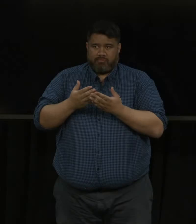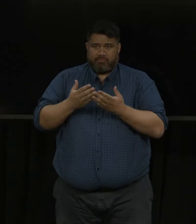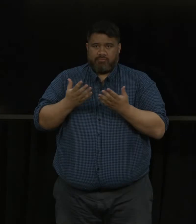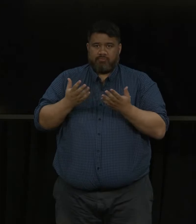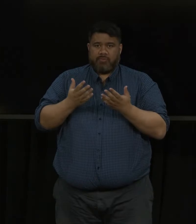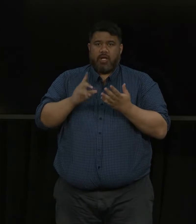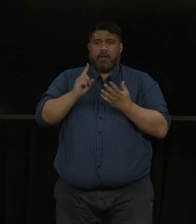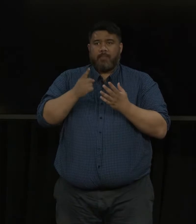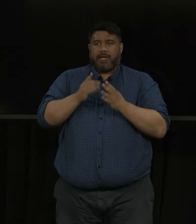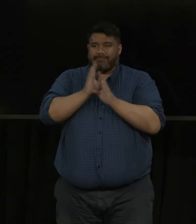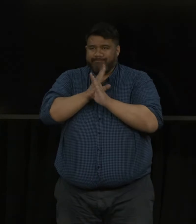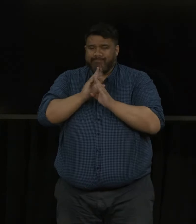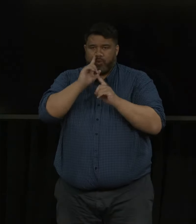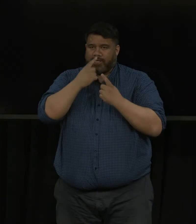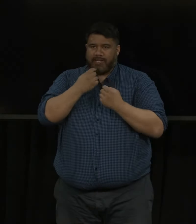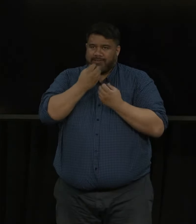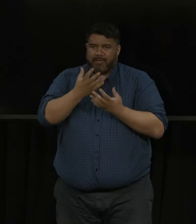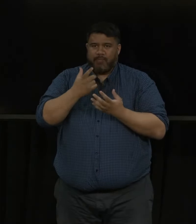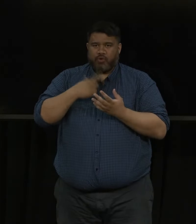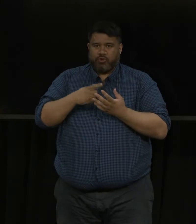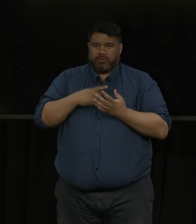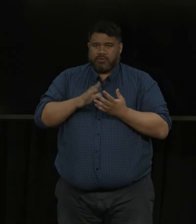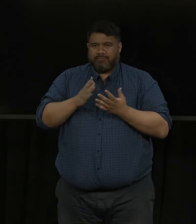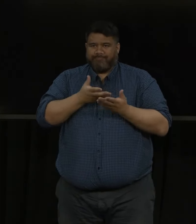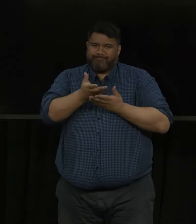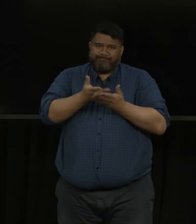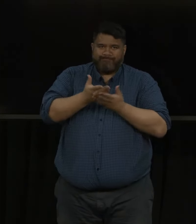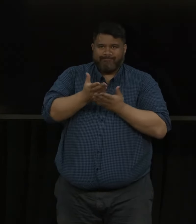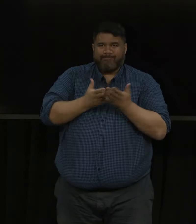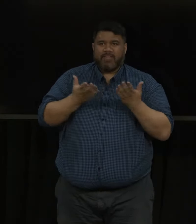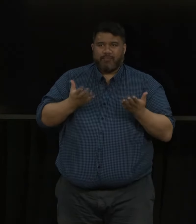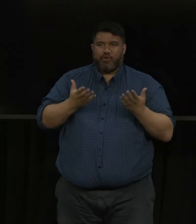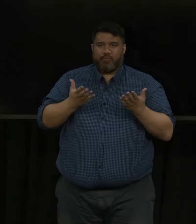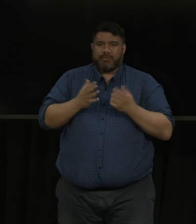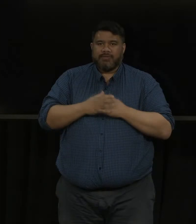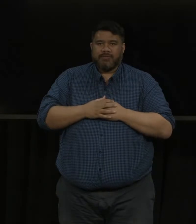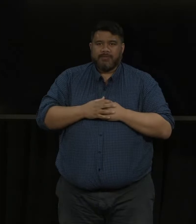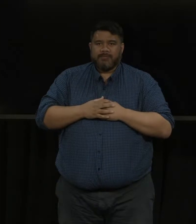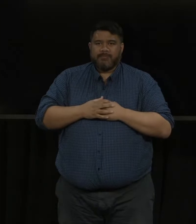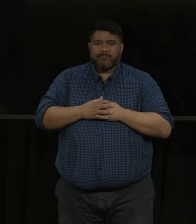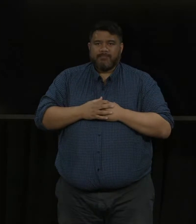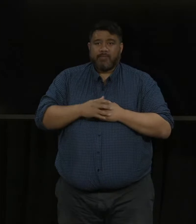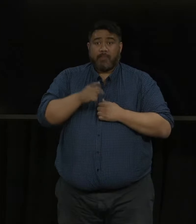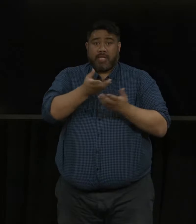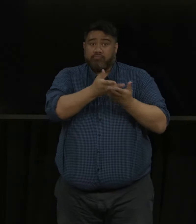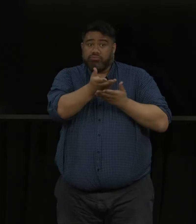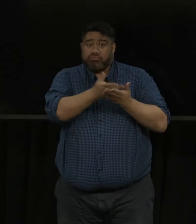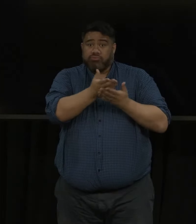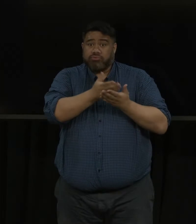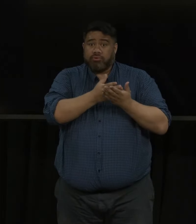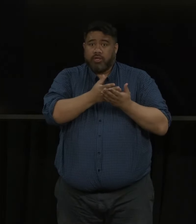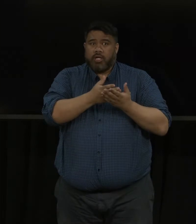looking? Speak Mac we have been in talks with that